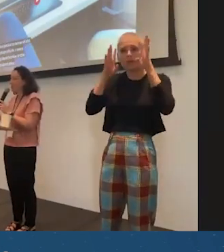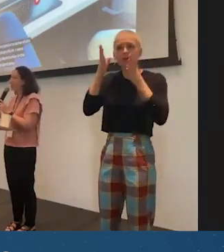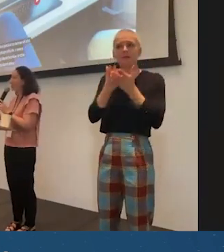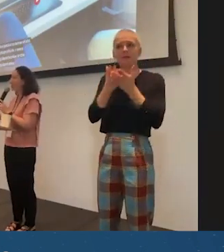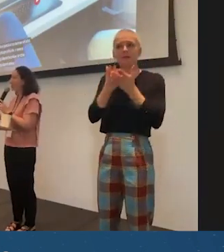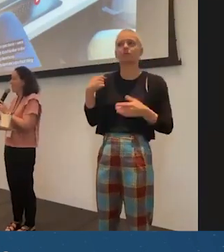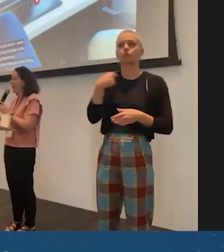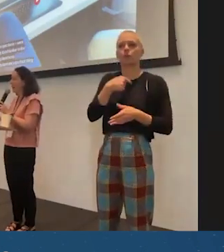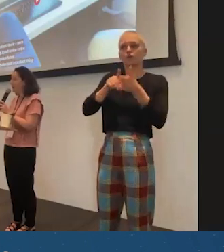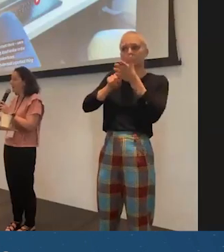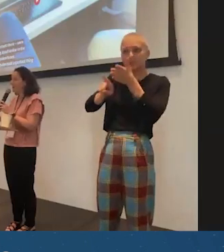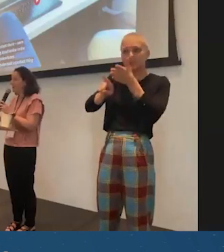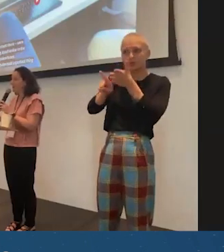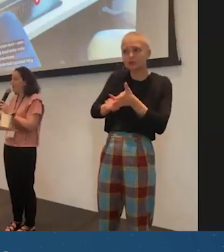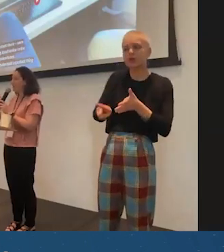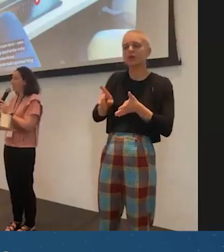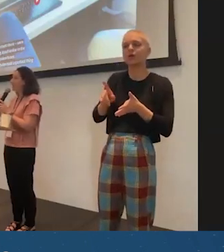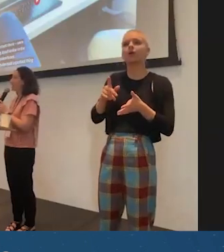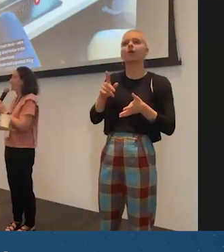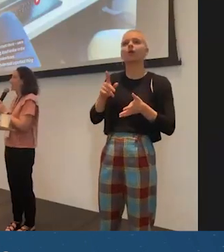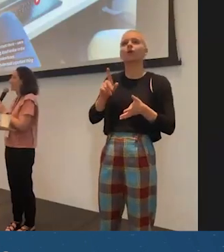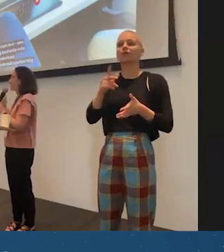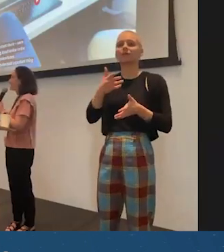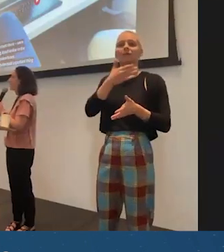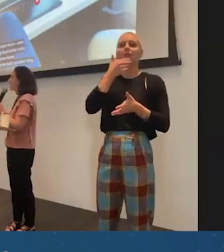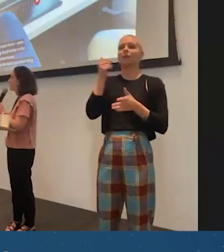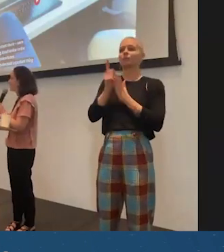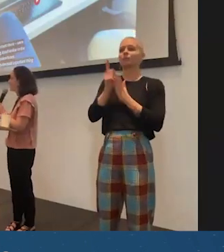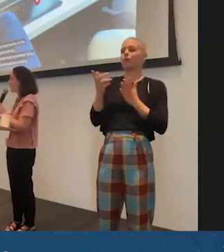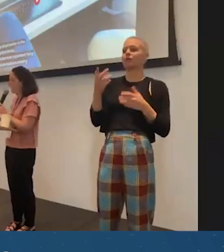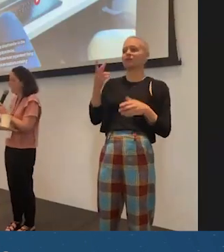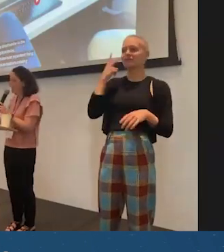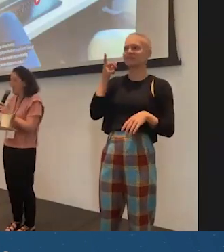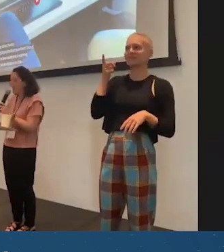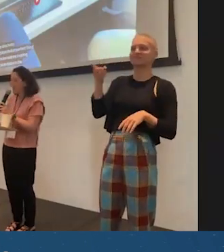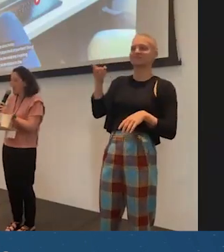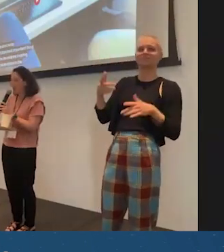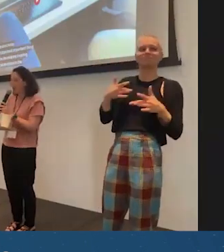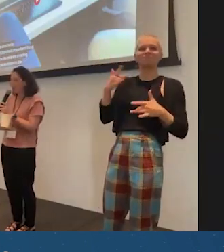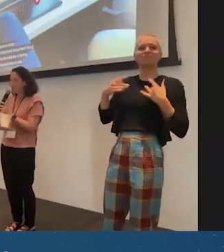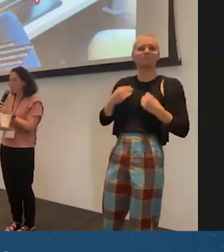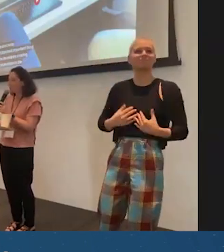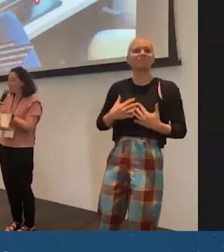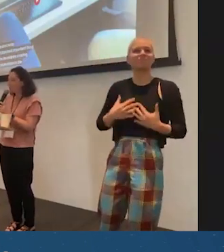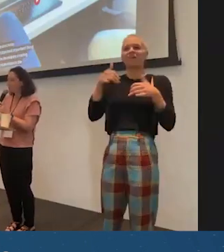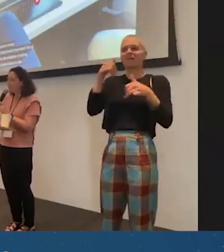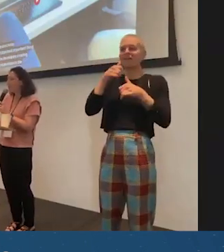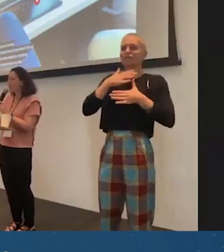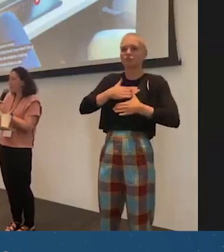the delight and empowerment that we see in his response in the experience.